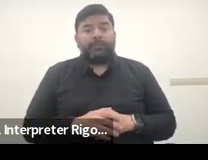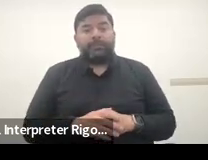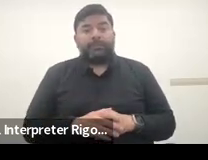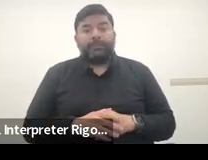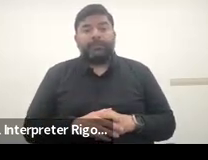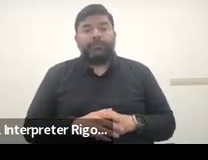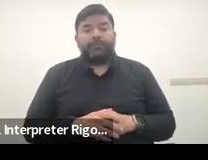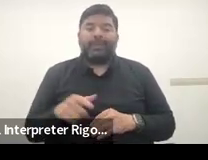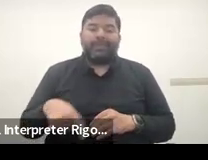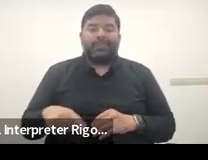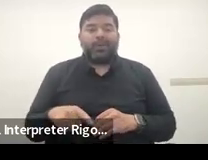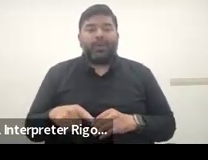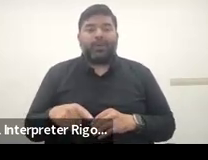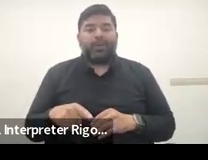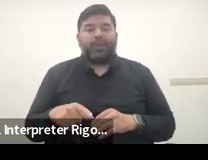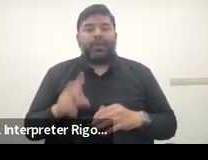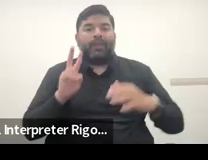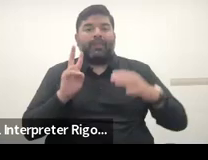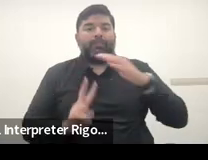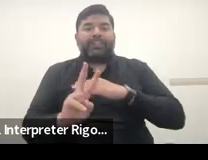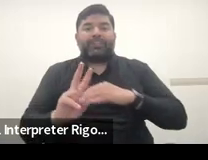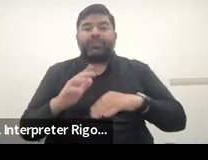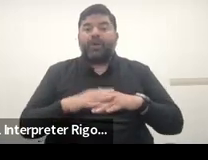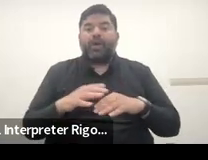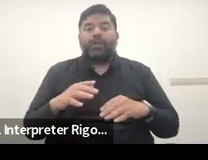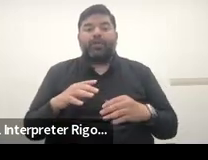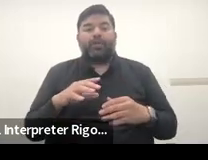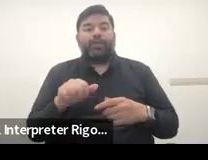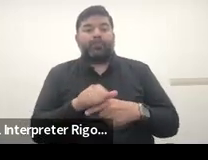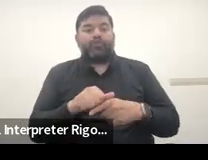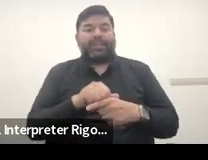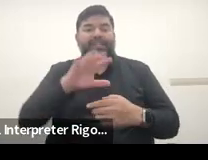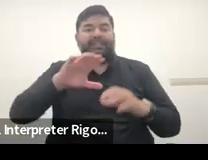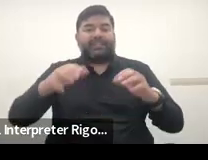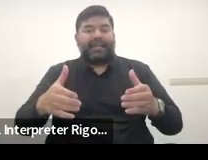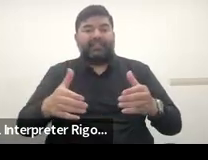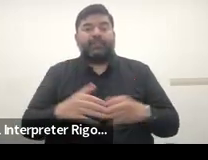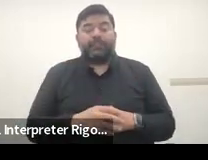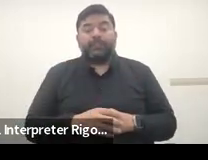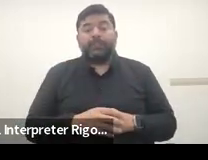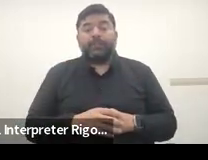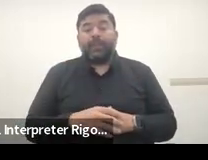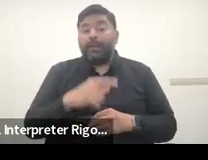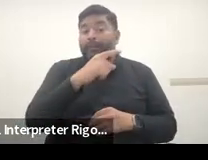the predictions on the train set and in black—it's kind of difficult to see